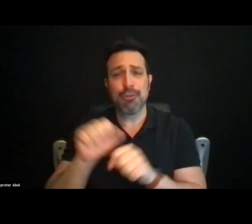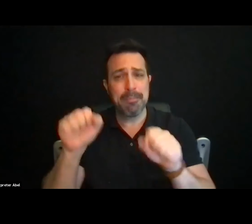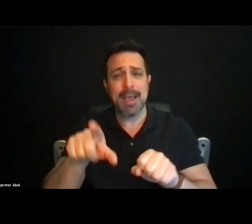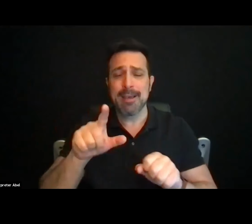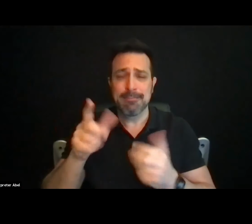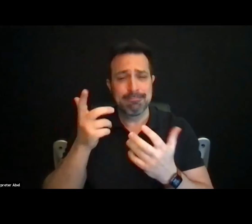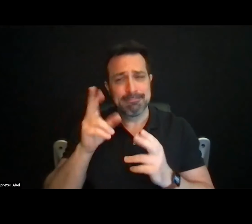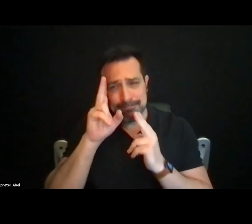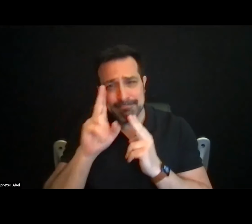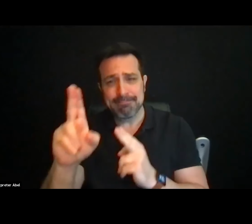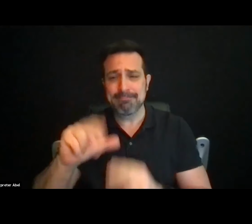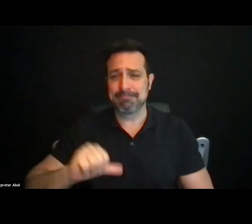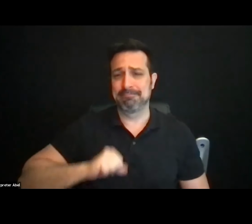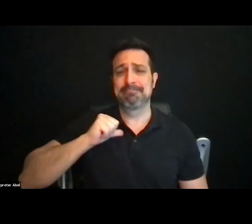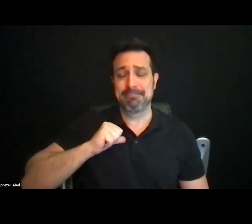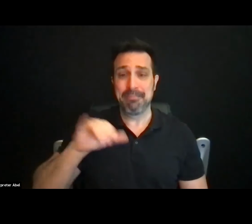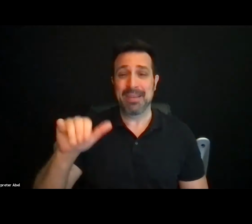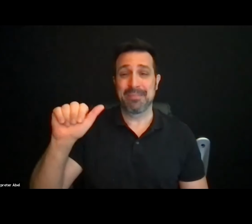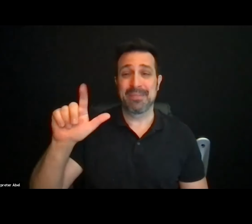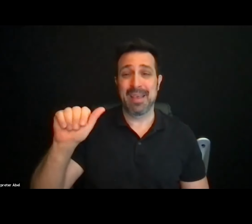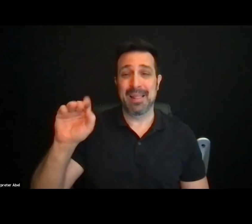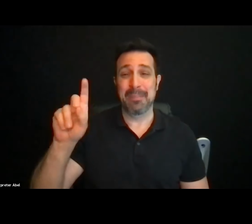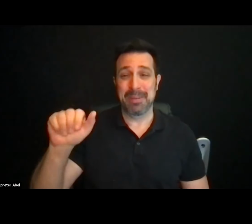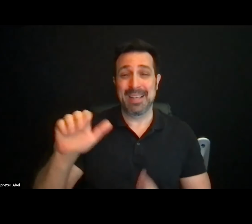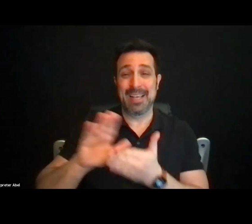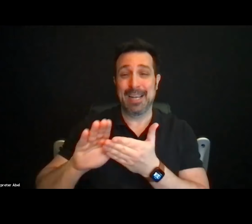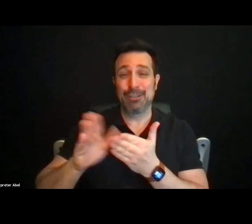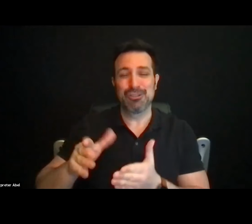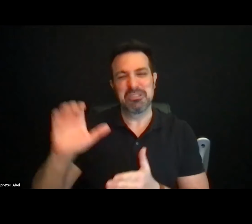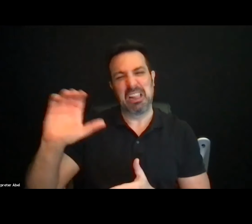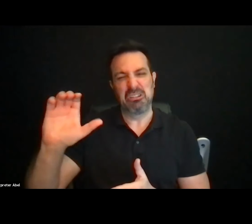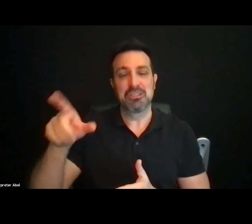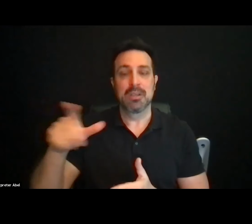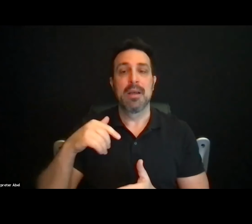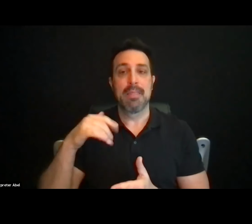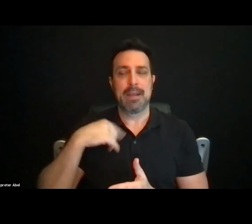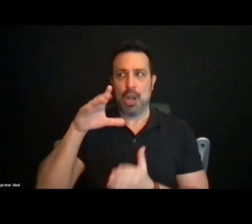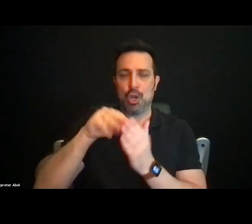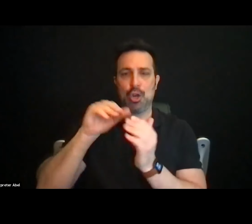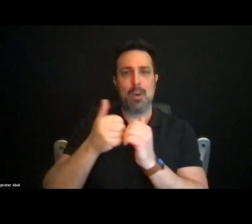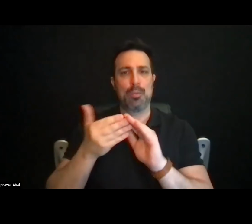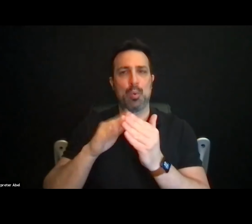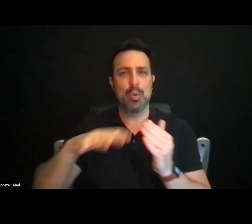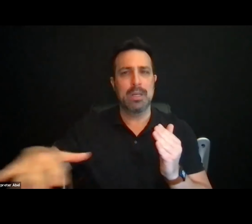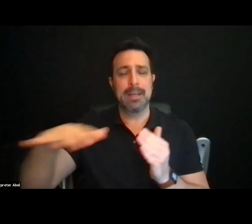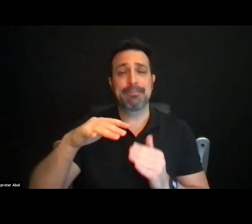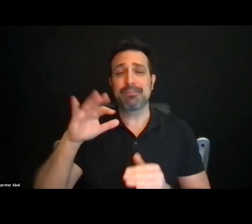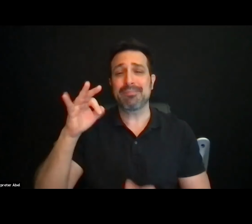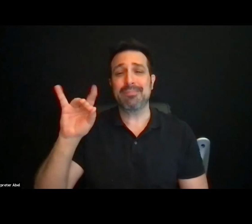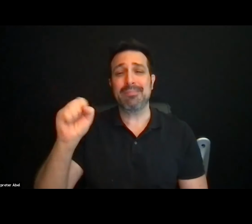dress shirts. My parents modelled the value of hard work. That